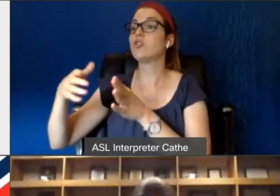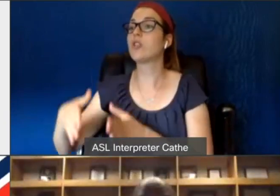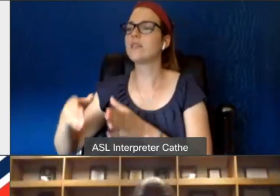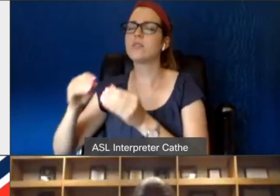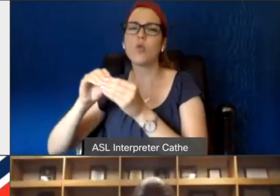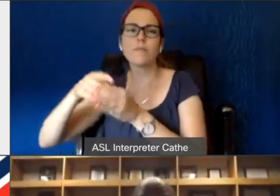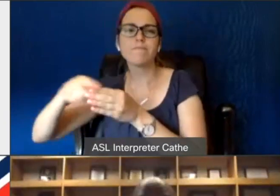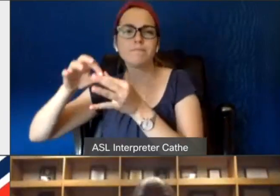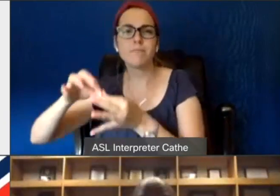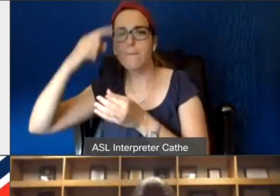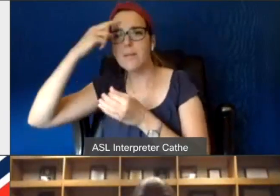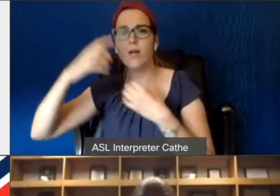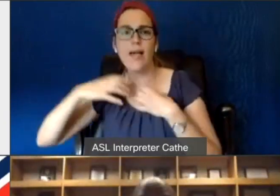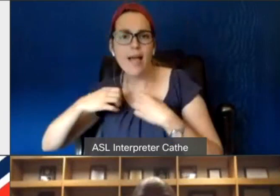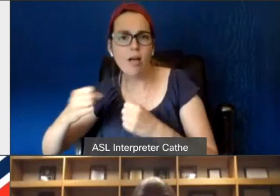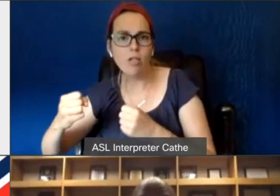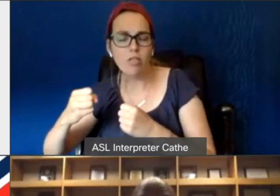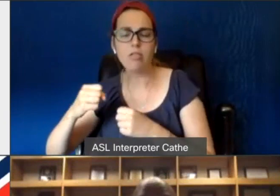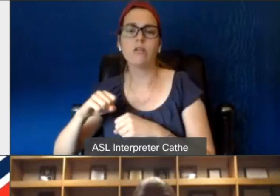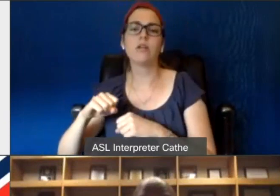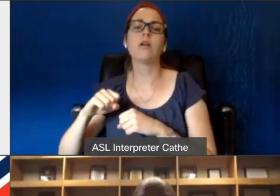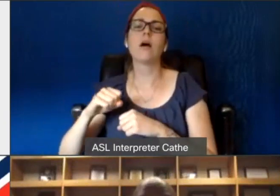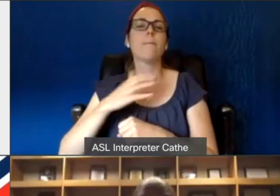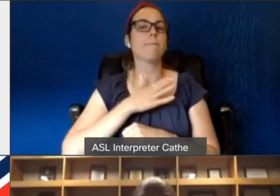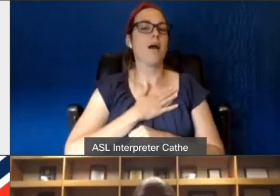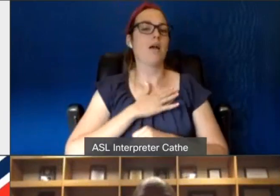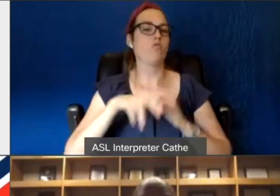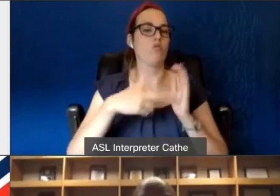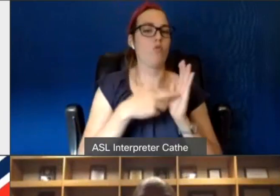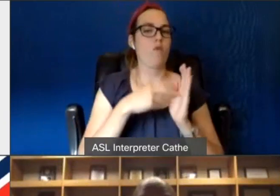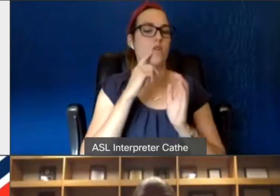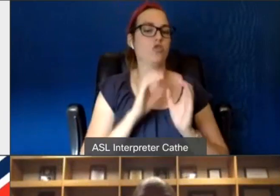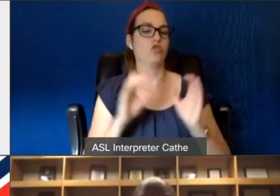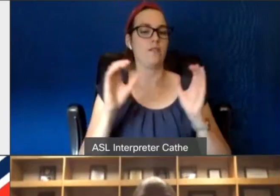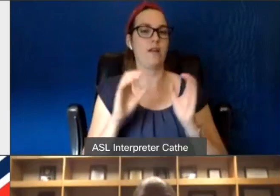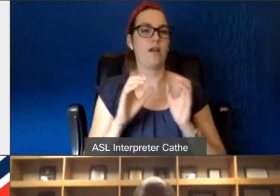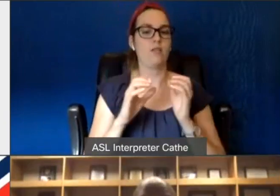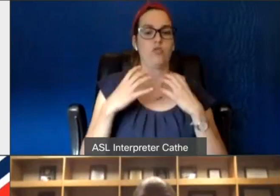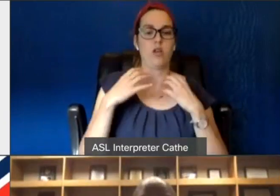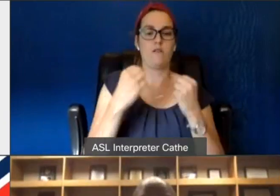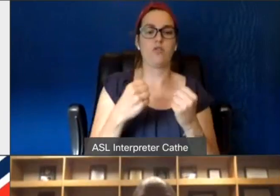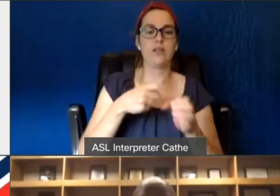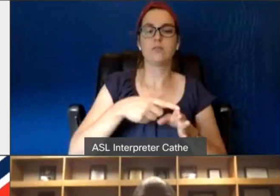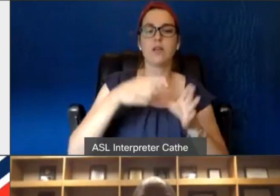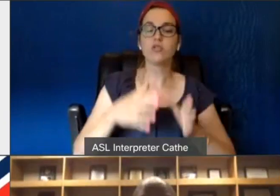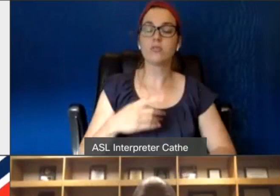and co-occurring whereas my role as a certified recovery specialist, I'm more certified in having